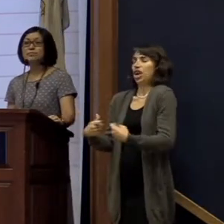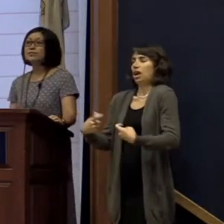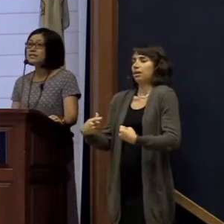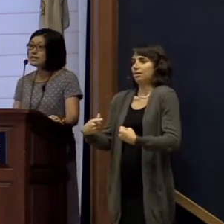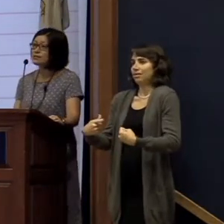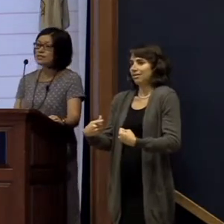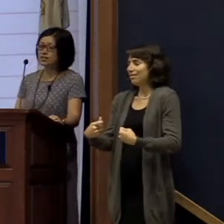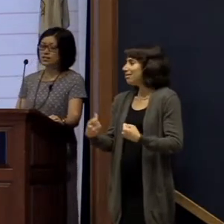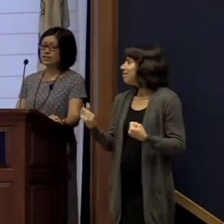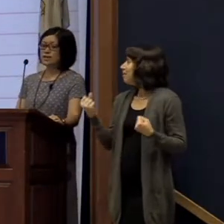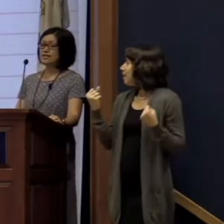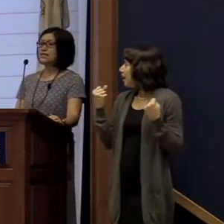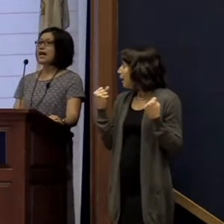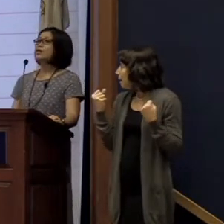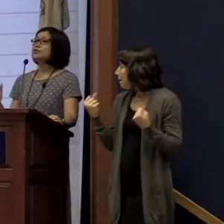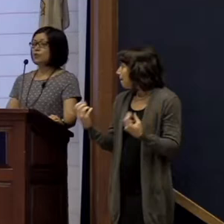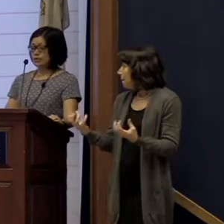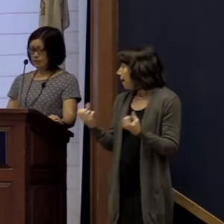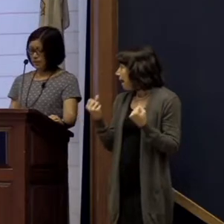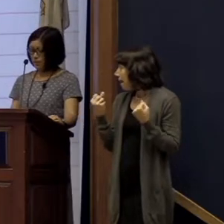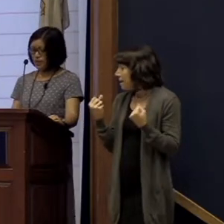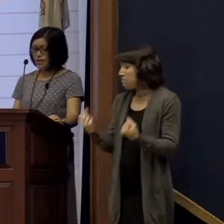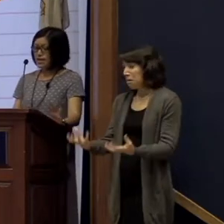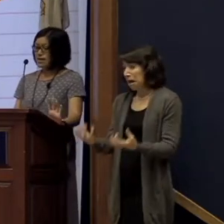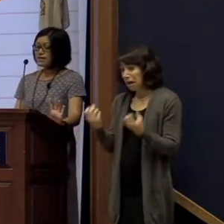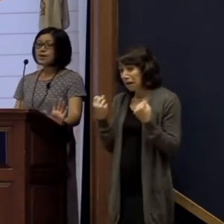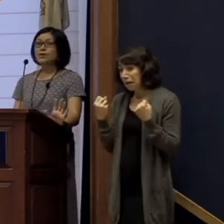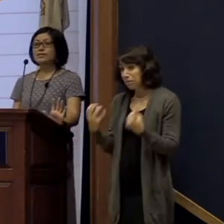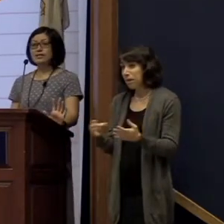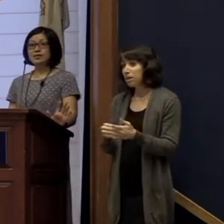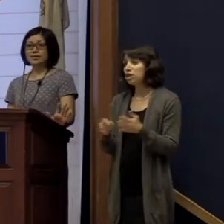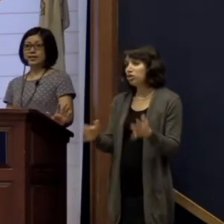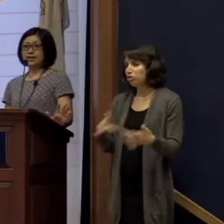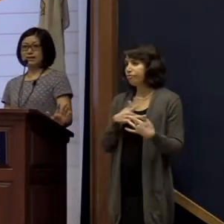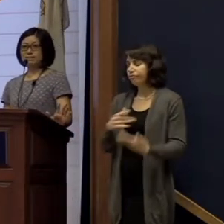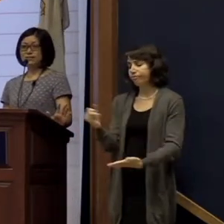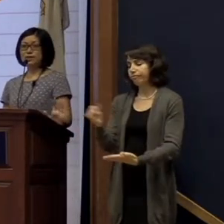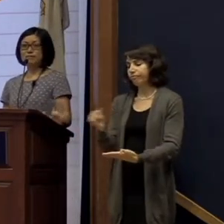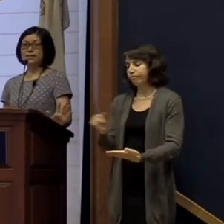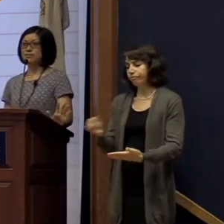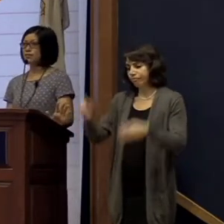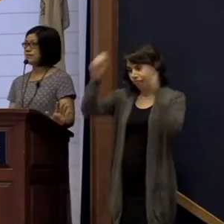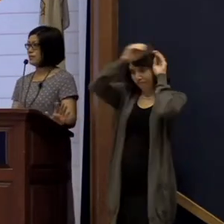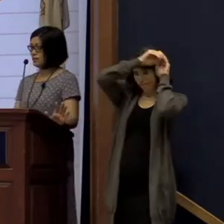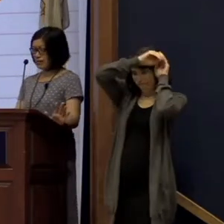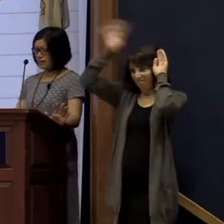Pre-service teachers of science draw this picture. There is always the crazy hair. You can bet your bottom dollar on it